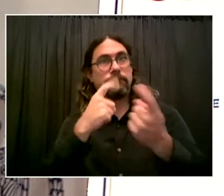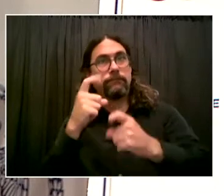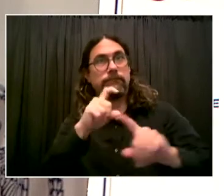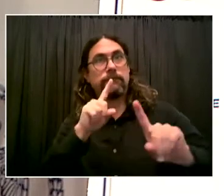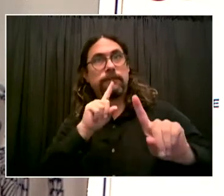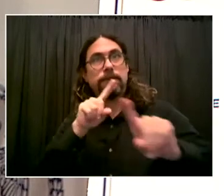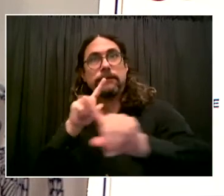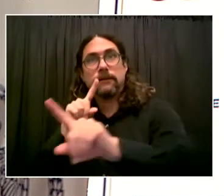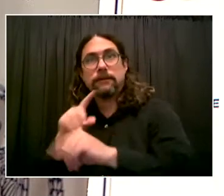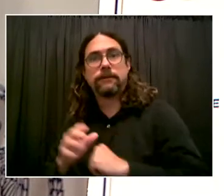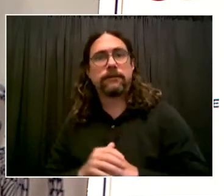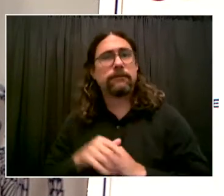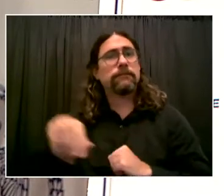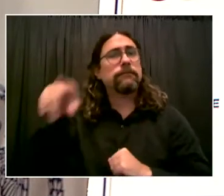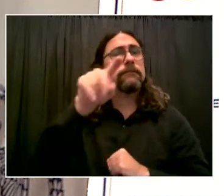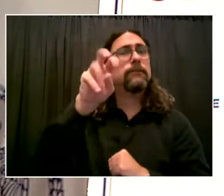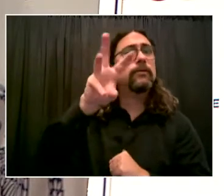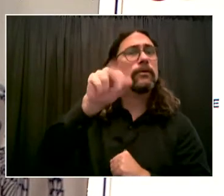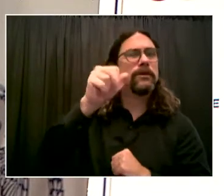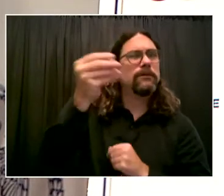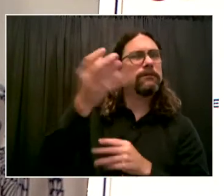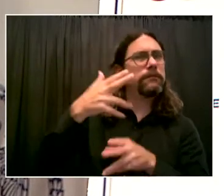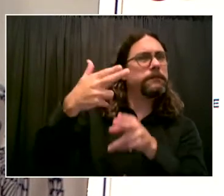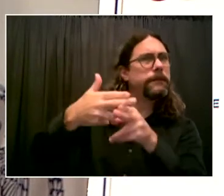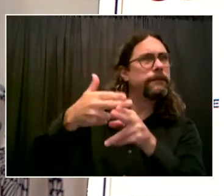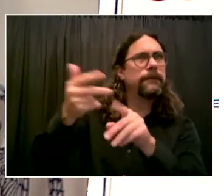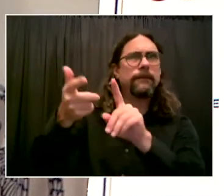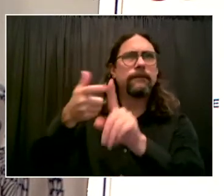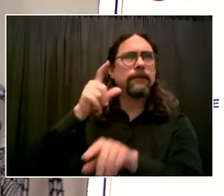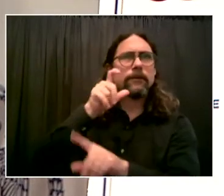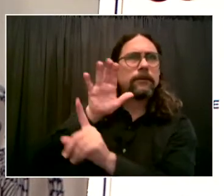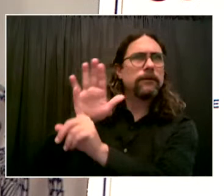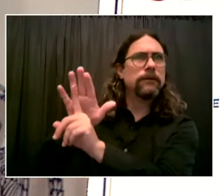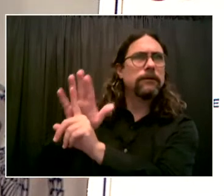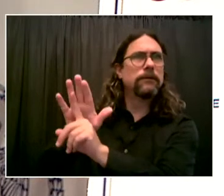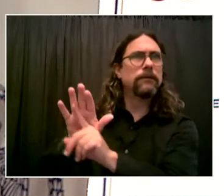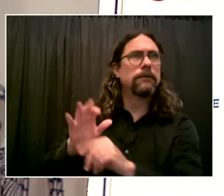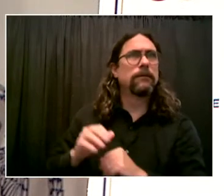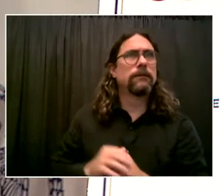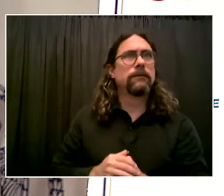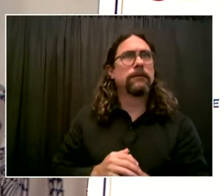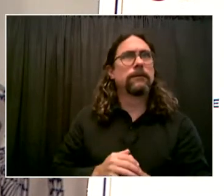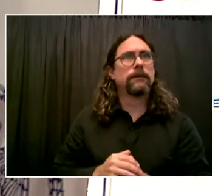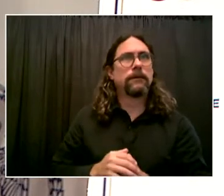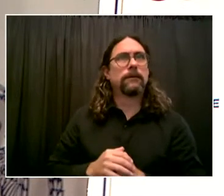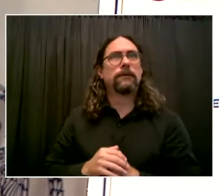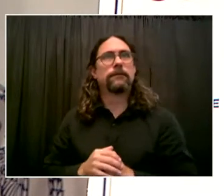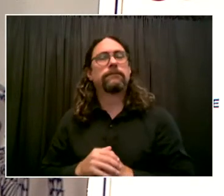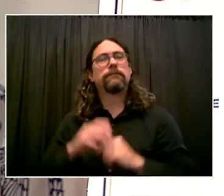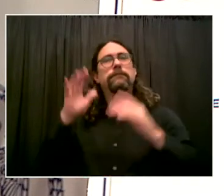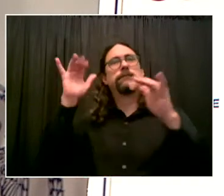WITH THAT LET'S TURN TO OUR COLLEAGUES IN THE MEDIA. PLEASE LET ME KNOW THE NAME AND OUTLET OF EACH JOURNALIST. WE WILL NOW BEGIN OUR Q & A.